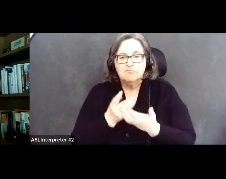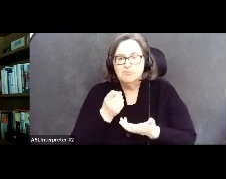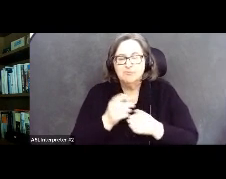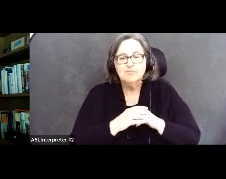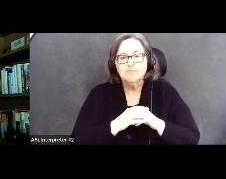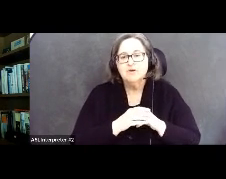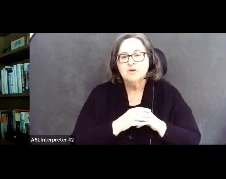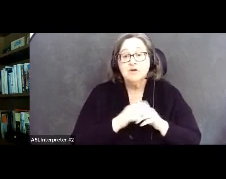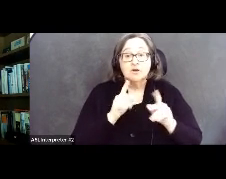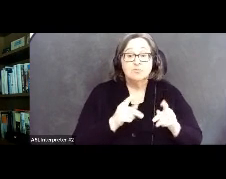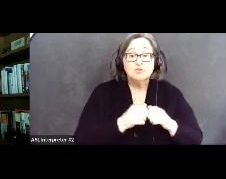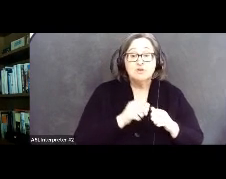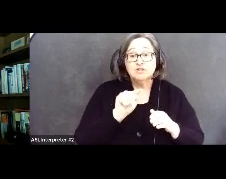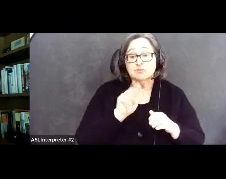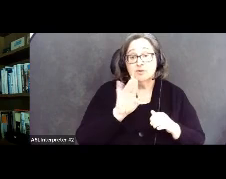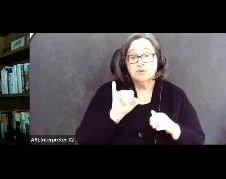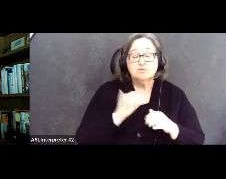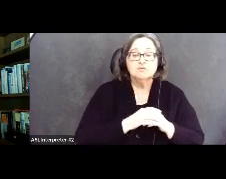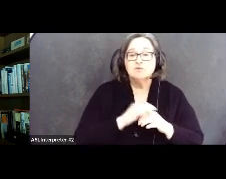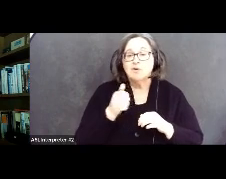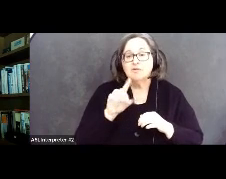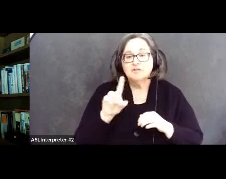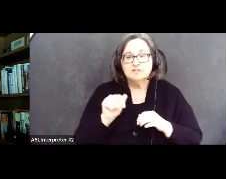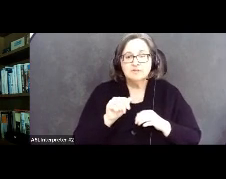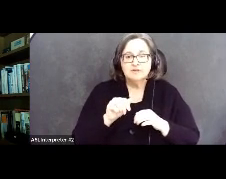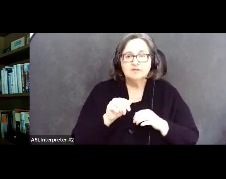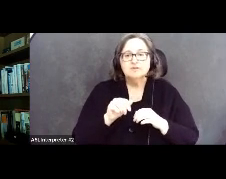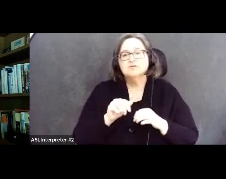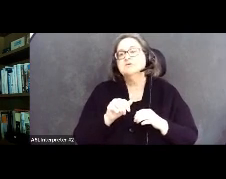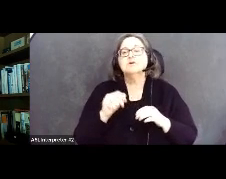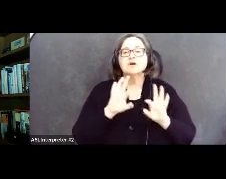person with traumatic brain injury or other disability, a family member of a person with